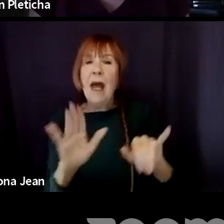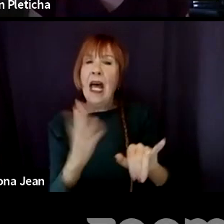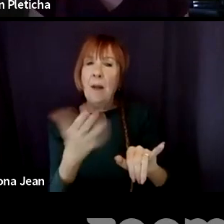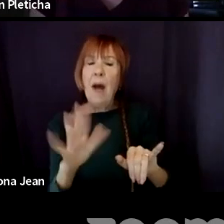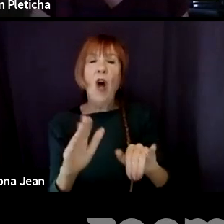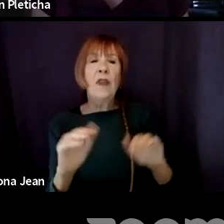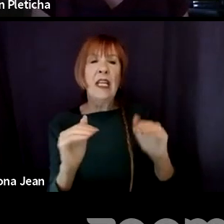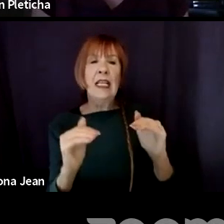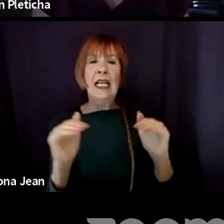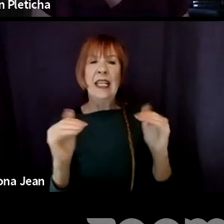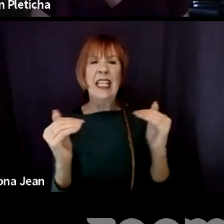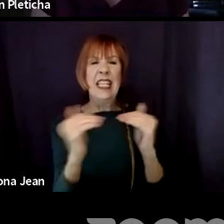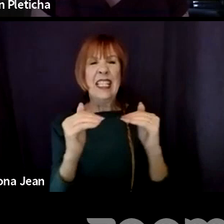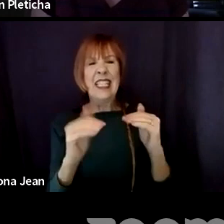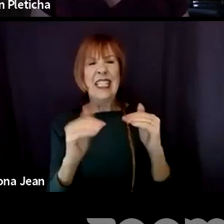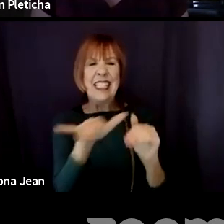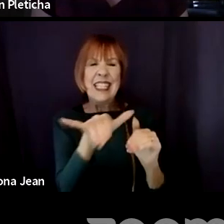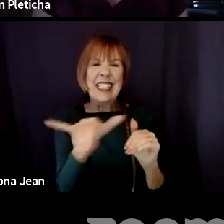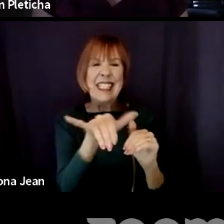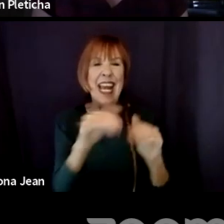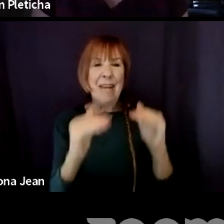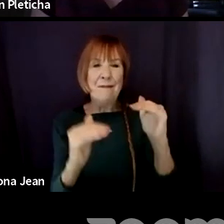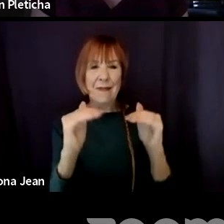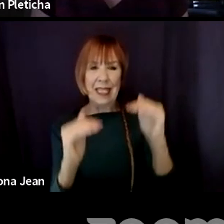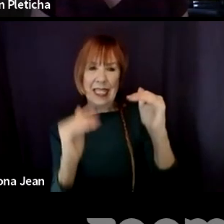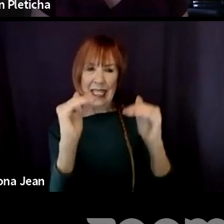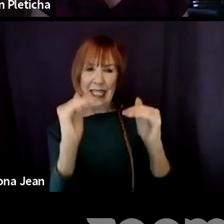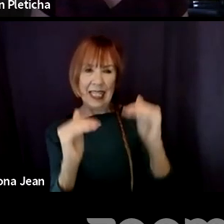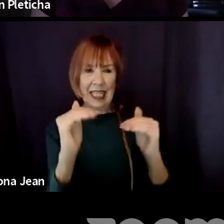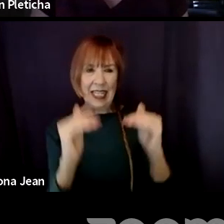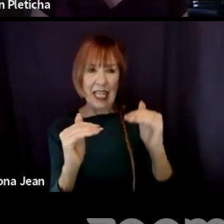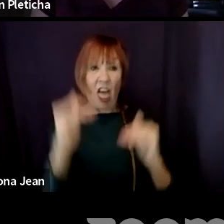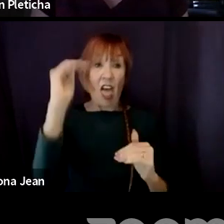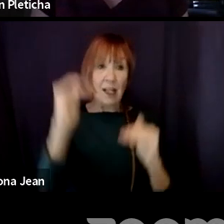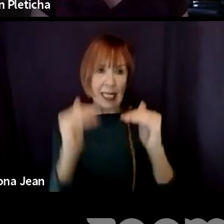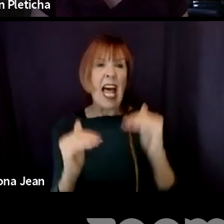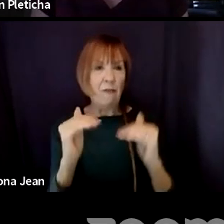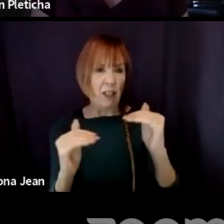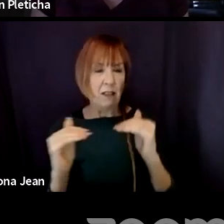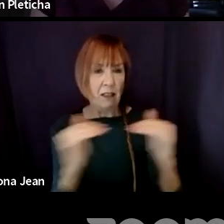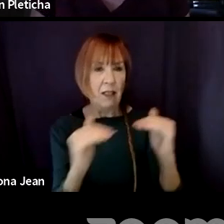So you're just, I don't know there's sort of like, a natural evolution.